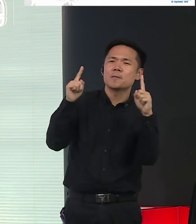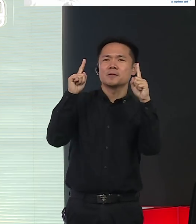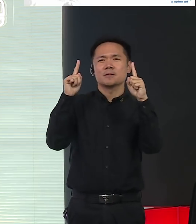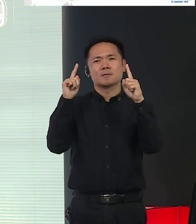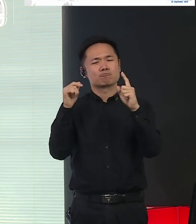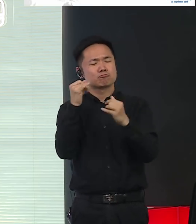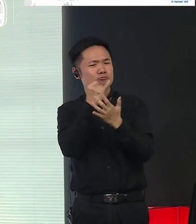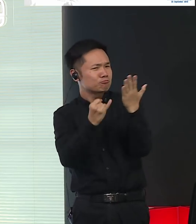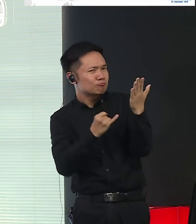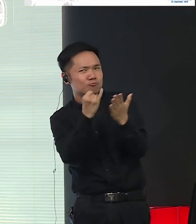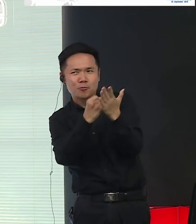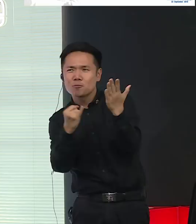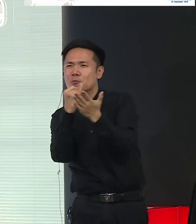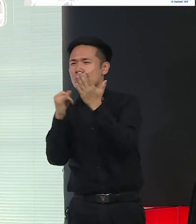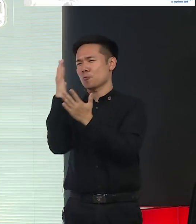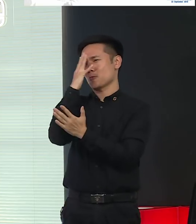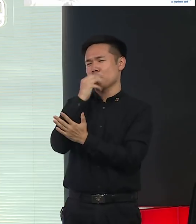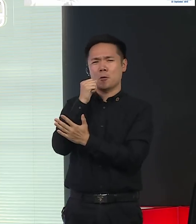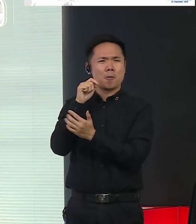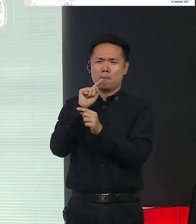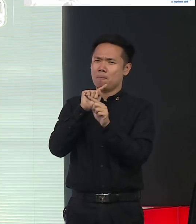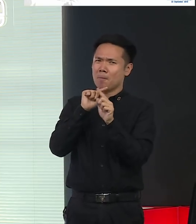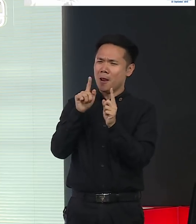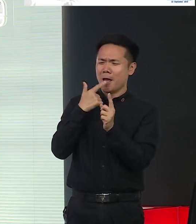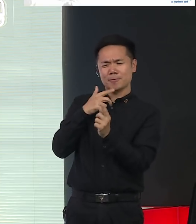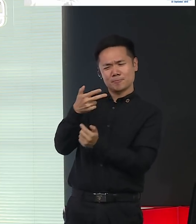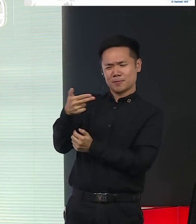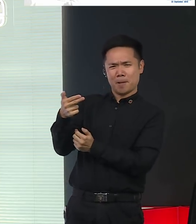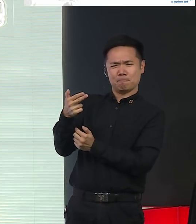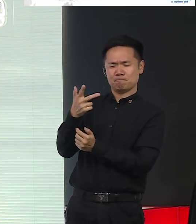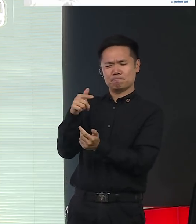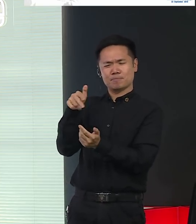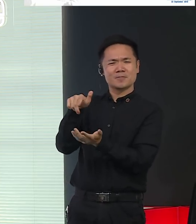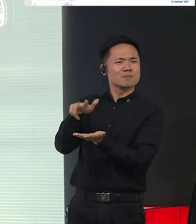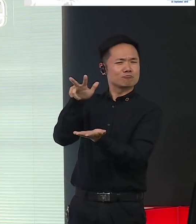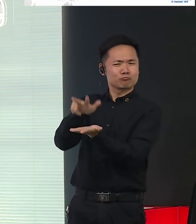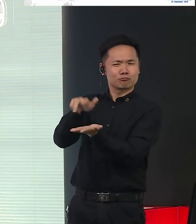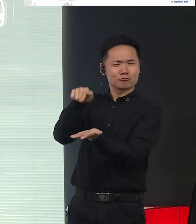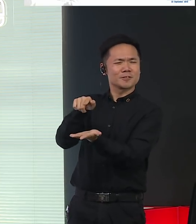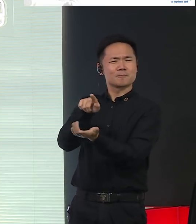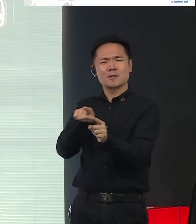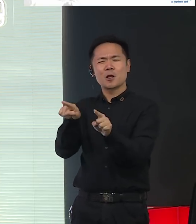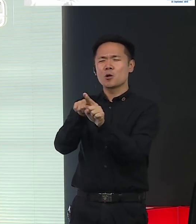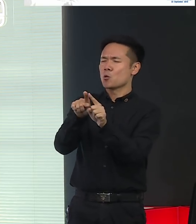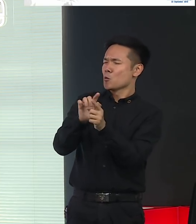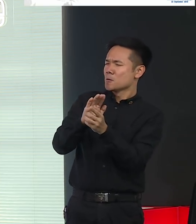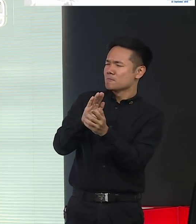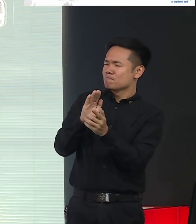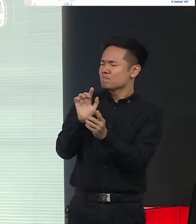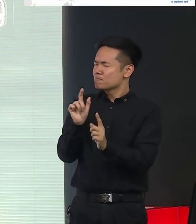All of them established sign language ordinances and Tottori Prefecture started this movement. Tottori is famous for